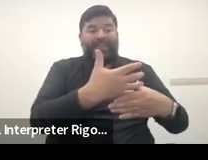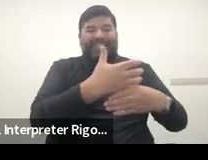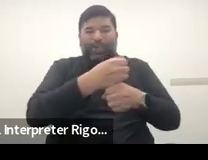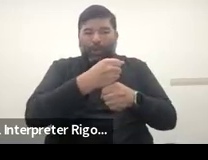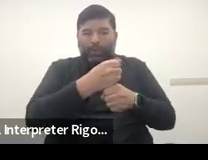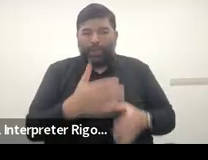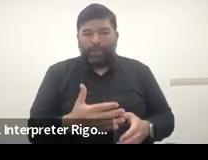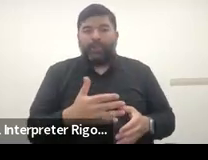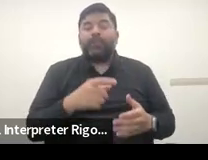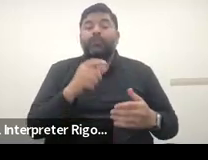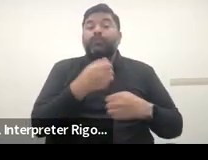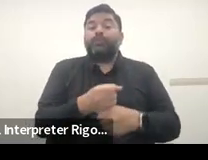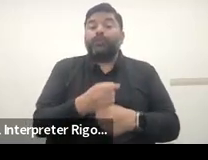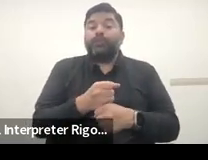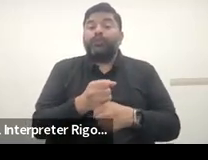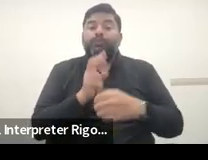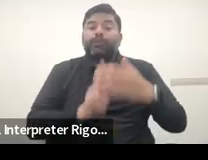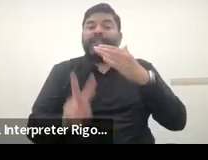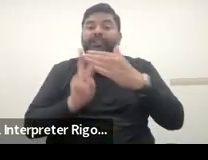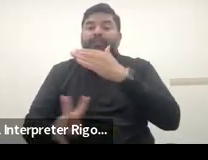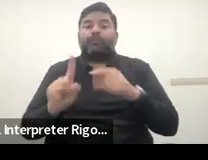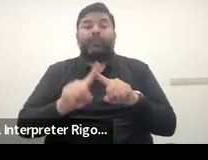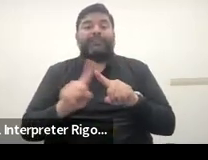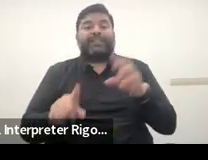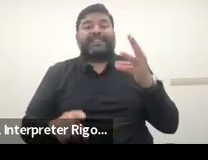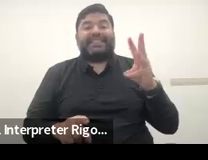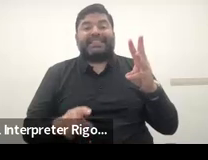predictions for the 16 different phoneme types and then map those phonemes types to